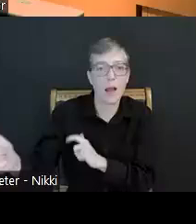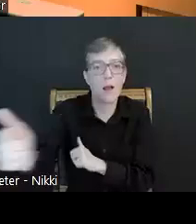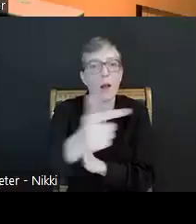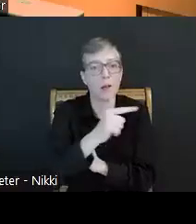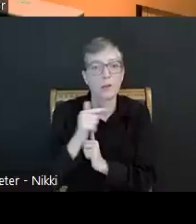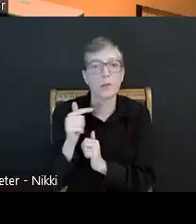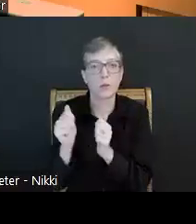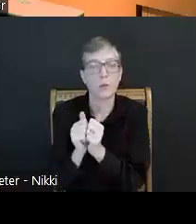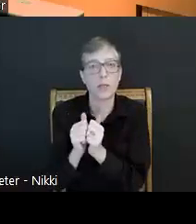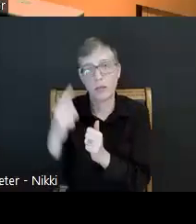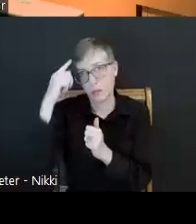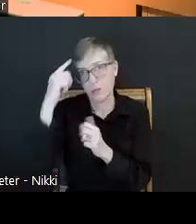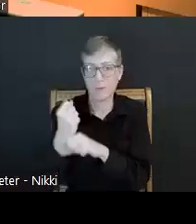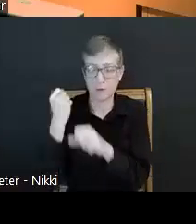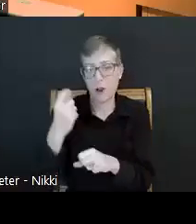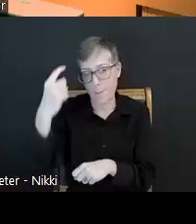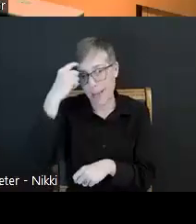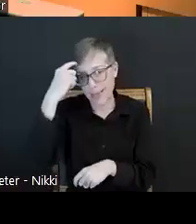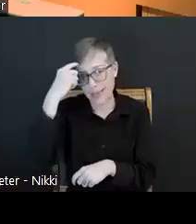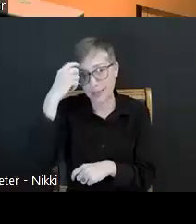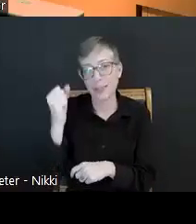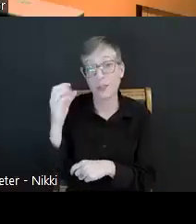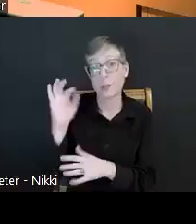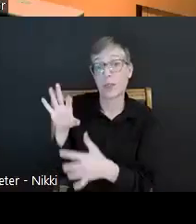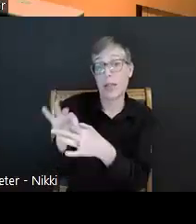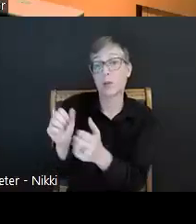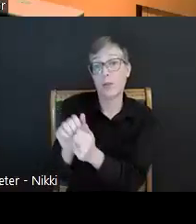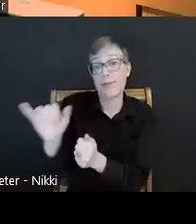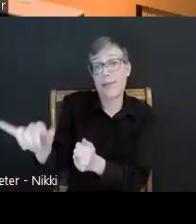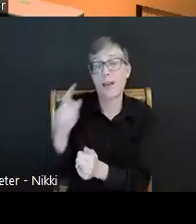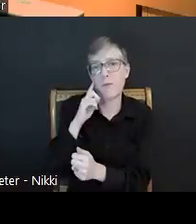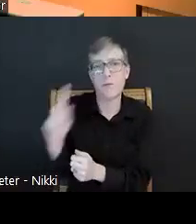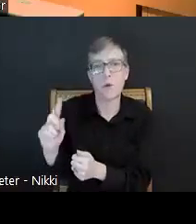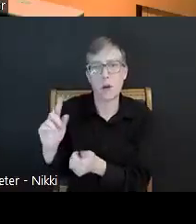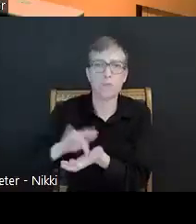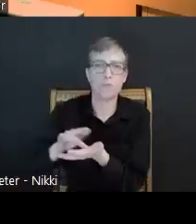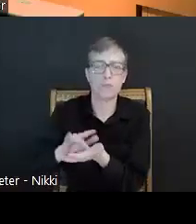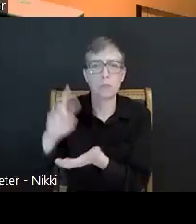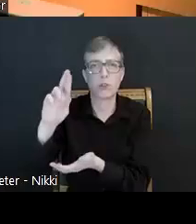collaborative relationship with those that group do you make referrals for the children of parents